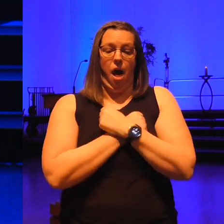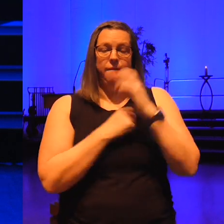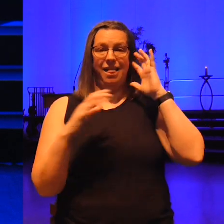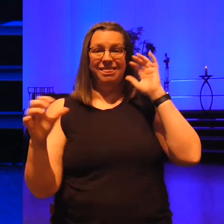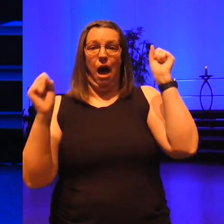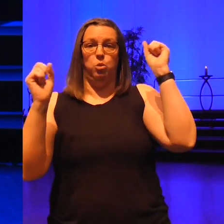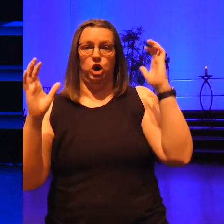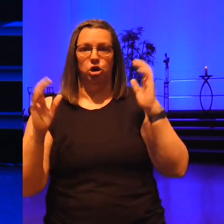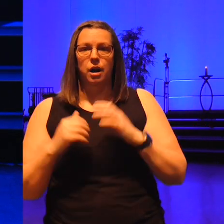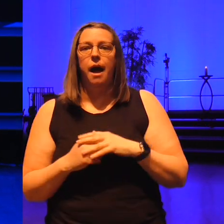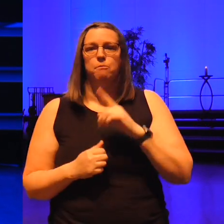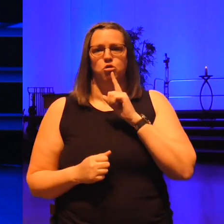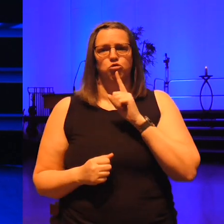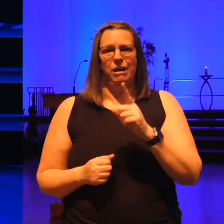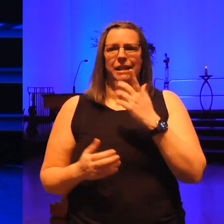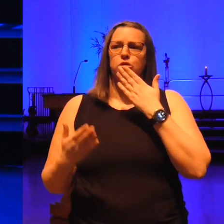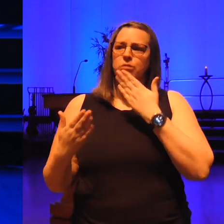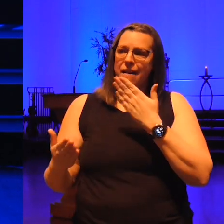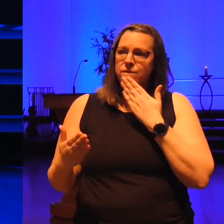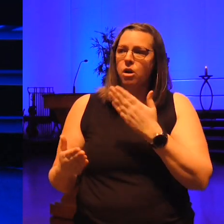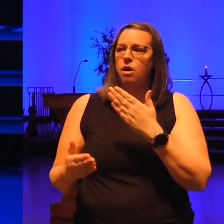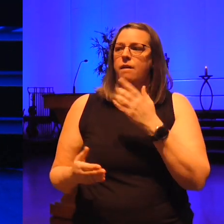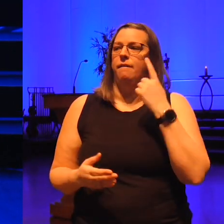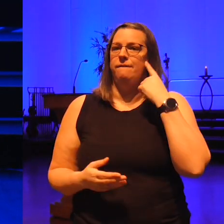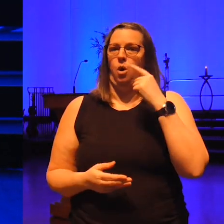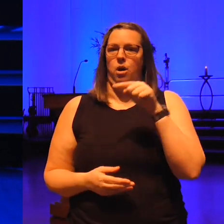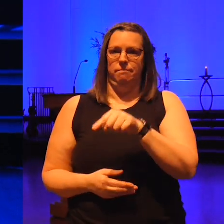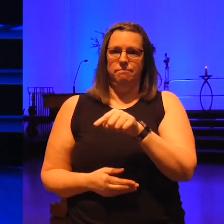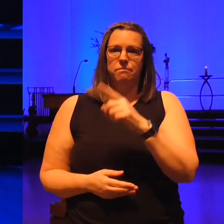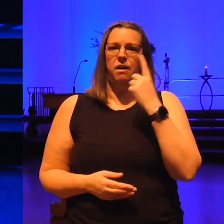waking up early this morning uh because I want to be able to get through the poem and